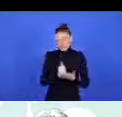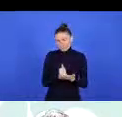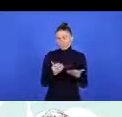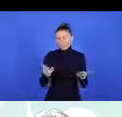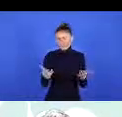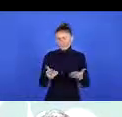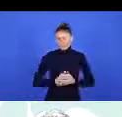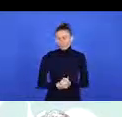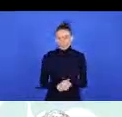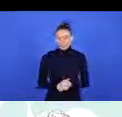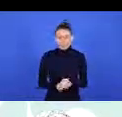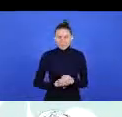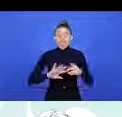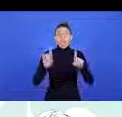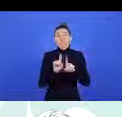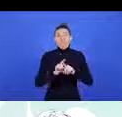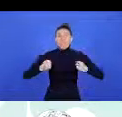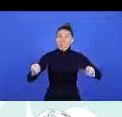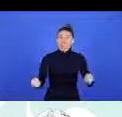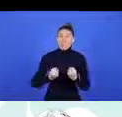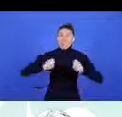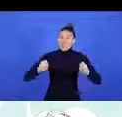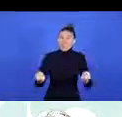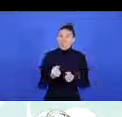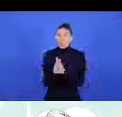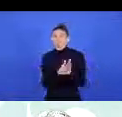of the, knowledge and method of performing exercise in the